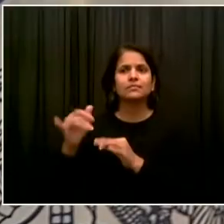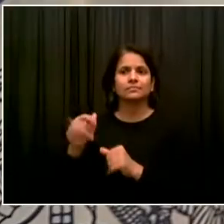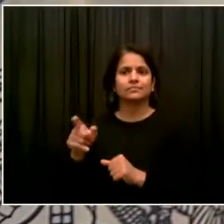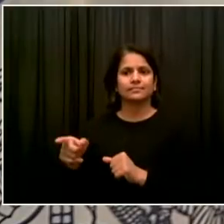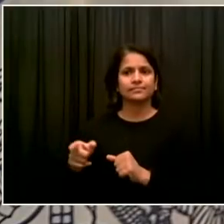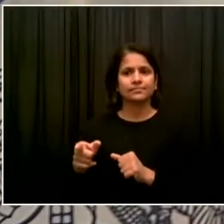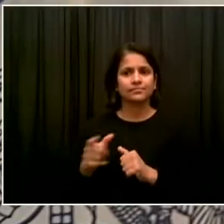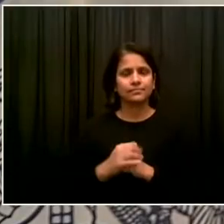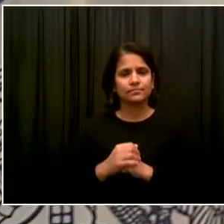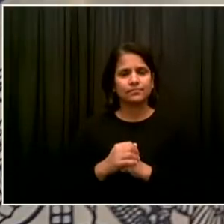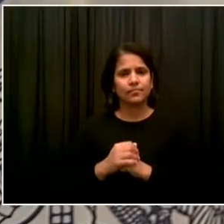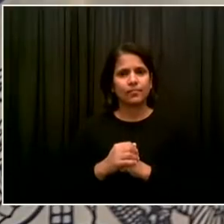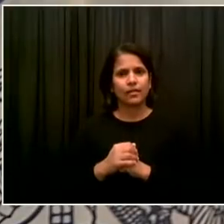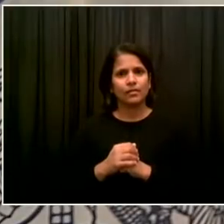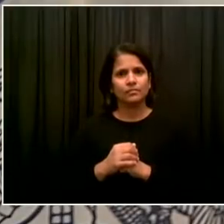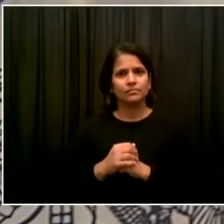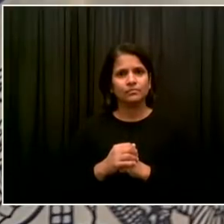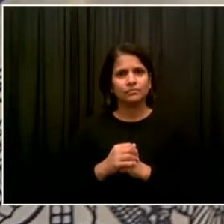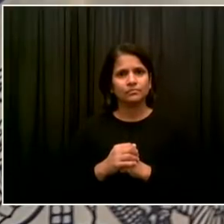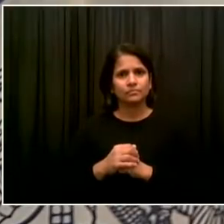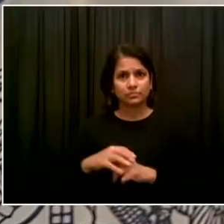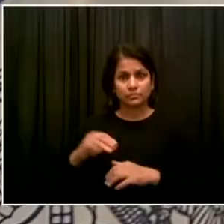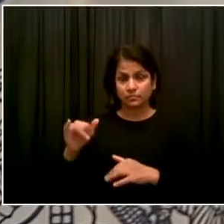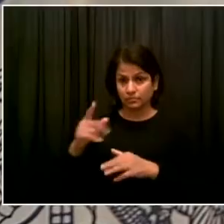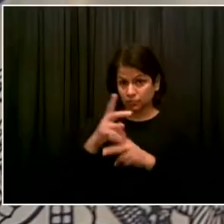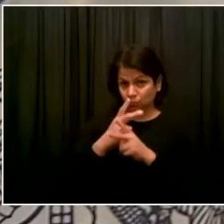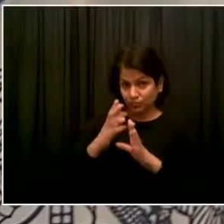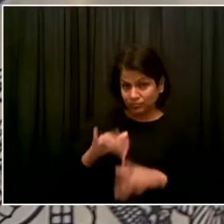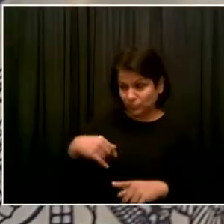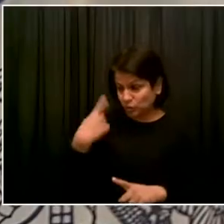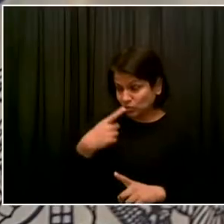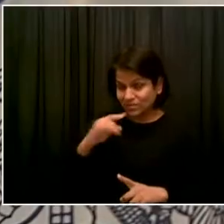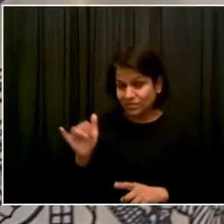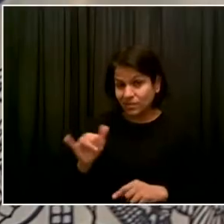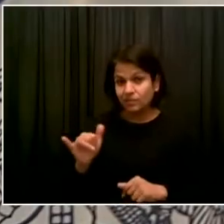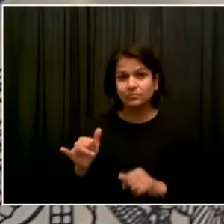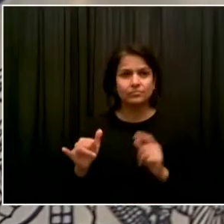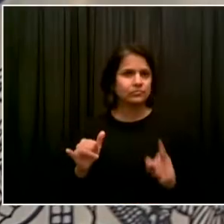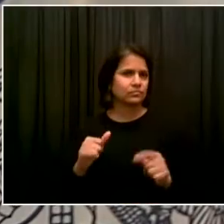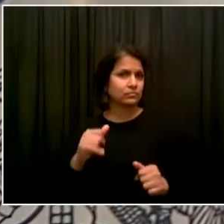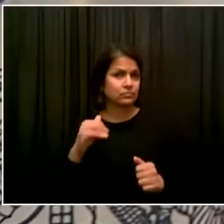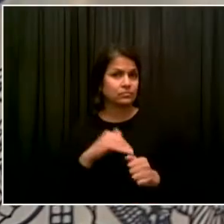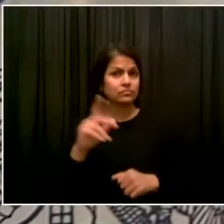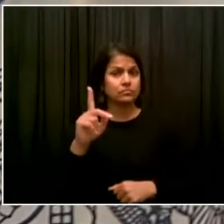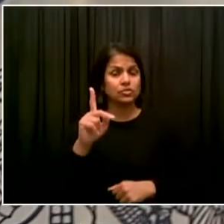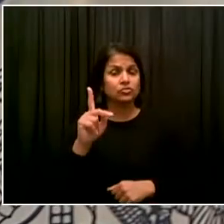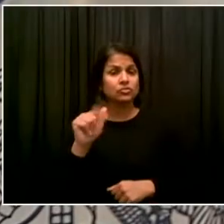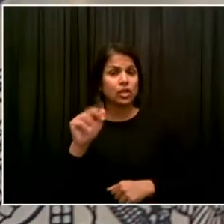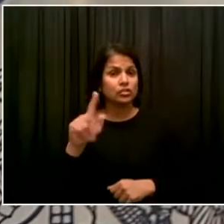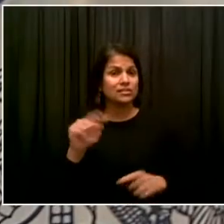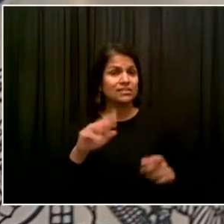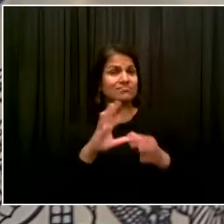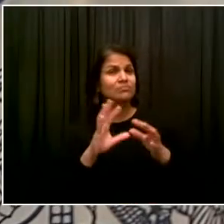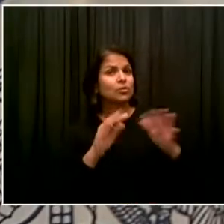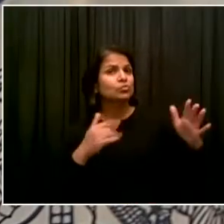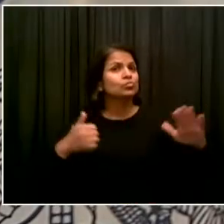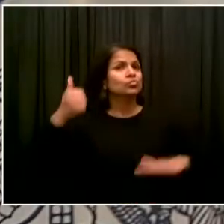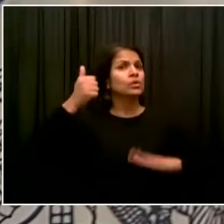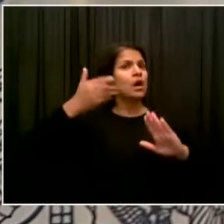SITES THAN THE PRIVATE SITES. ON THE QUESTION ON HOW YOU SURPRISE AND MAKING QUALITY